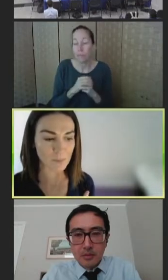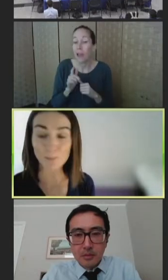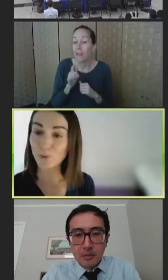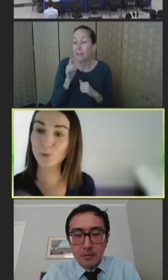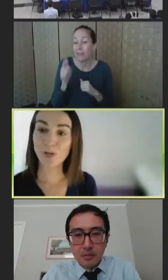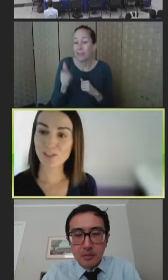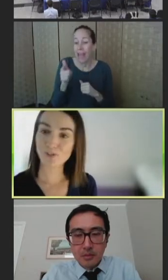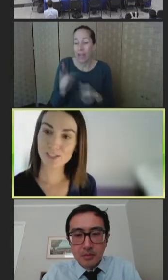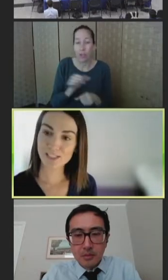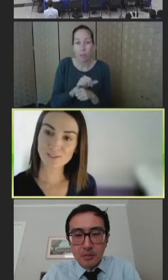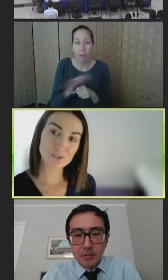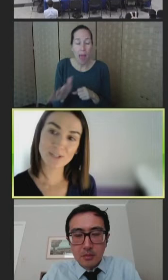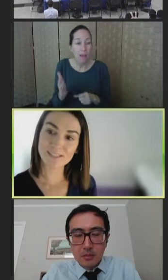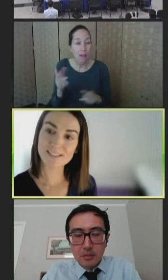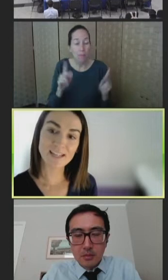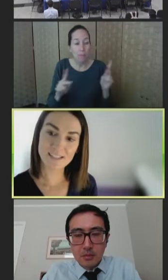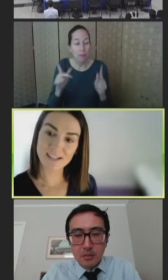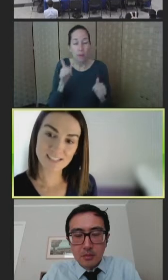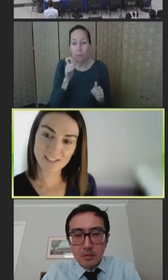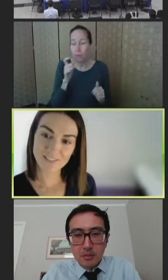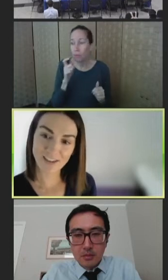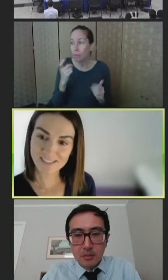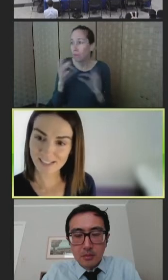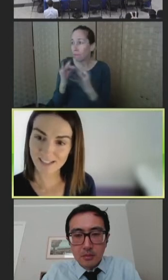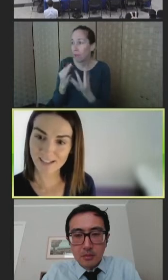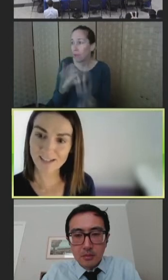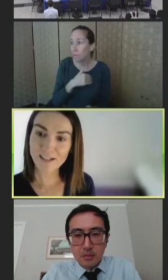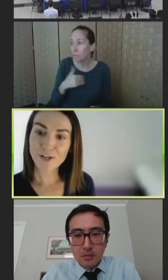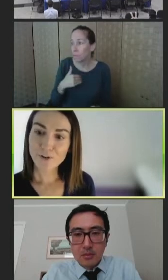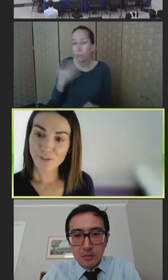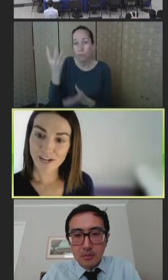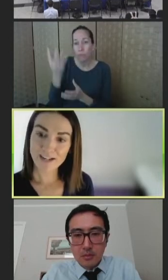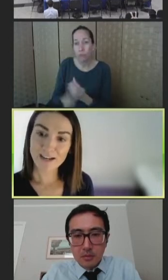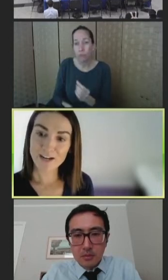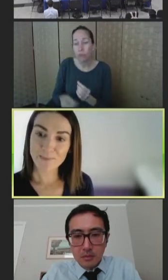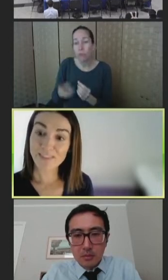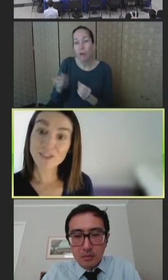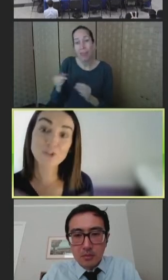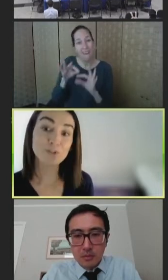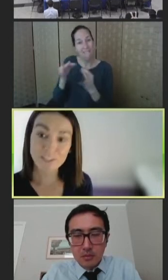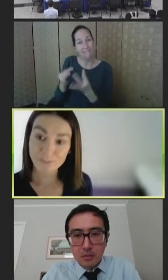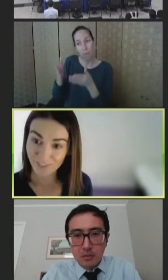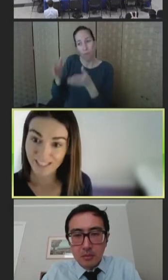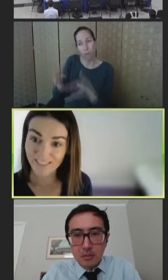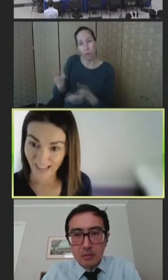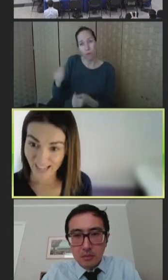people who lost relatives who had decided not to get vaccinated, right? And the grief that that